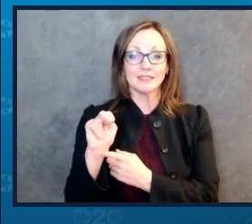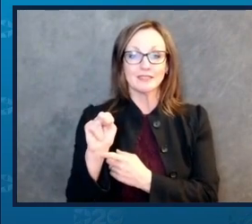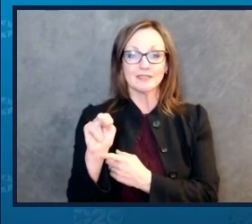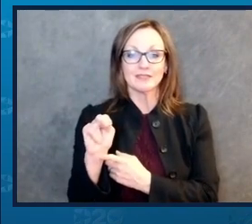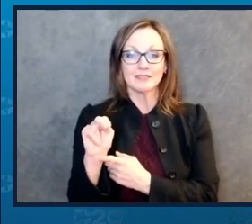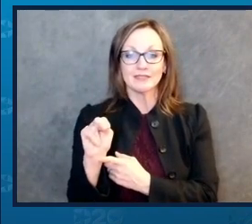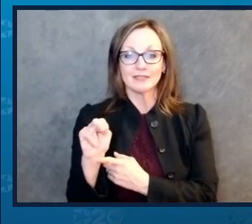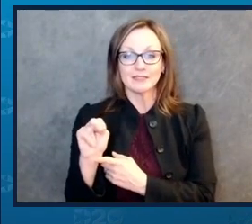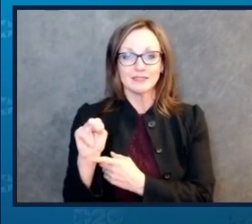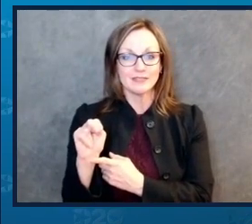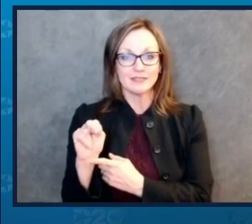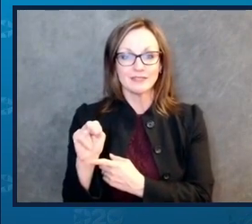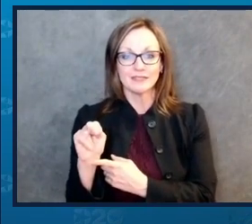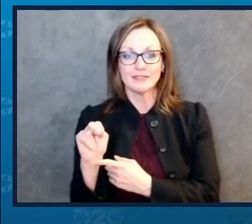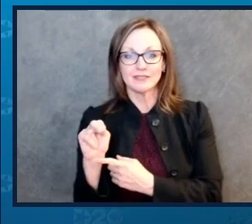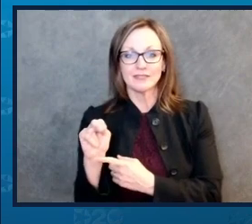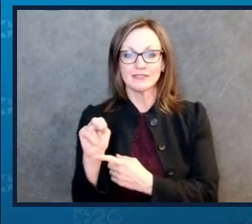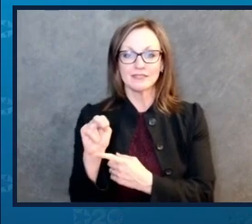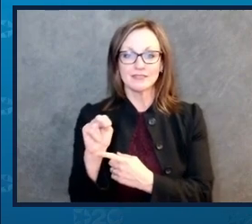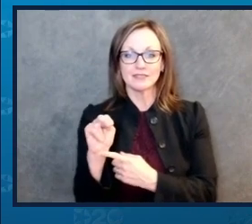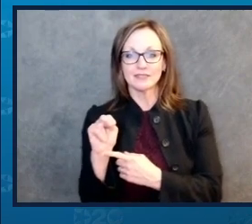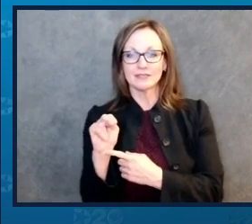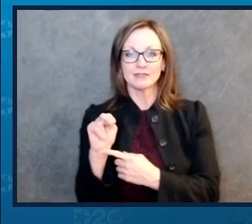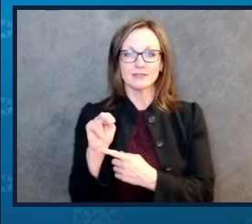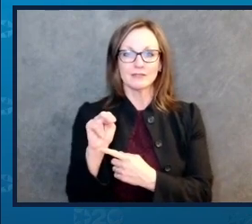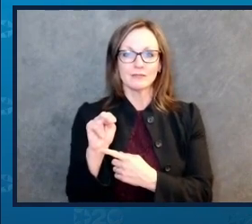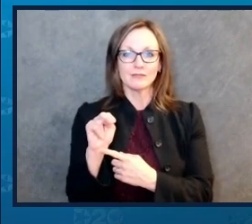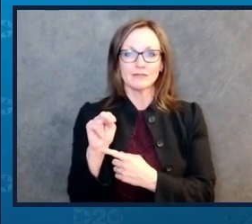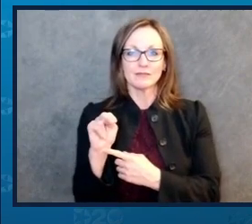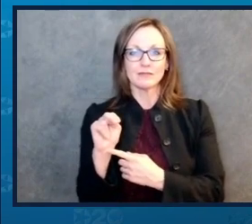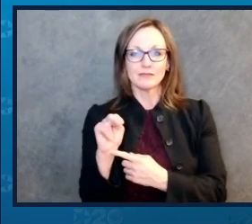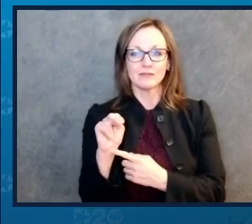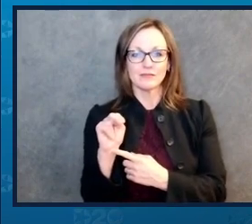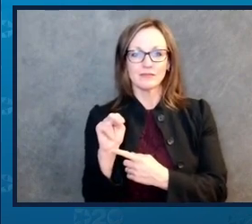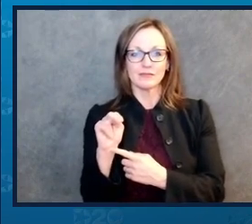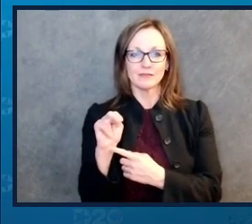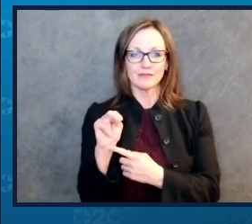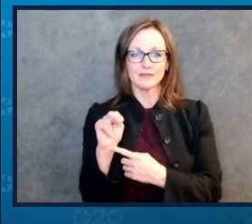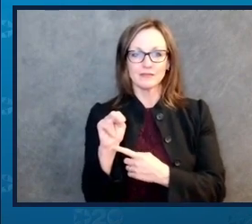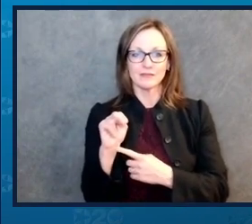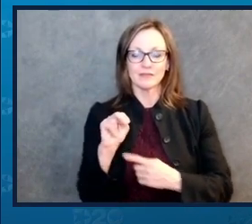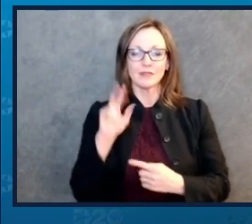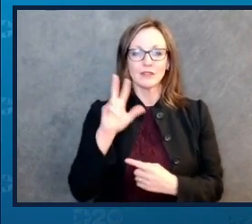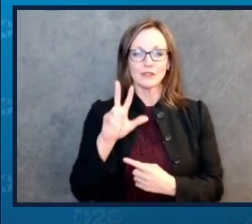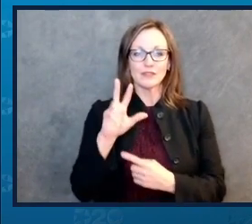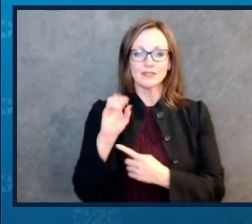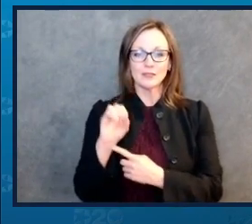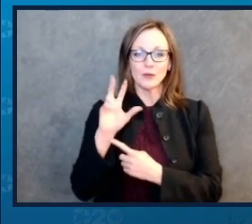WORKING FAMILY AND SMALL